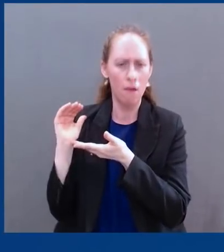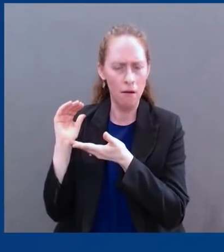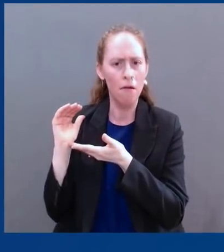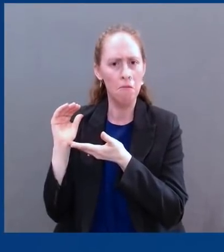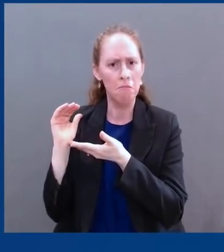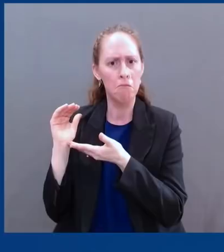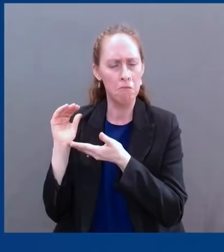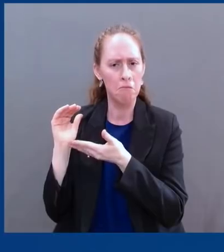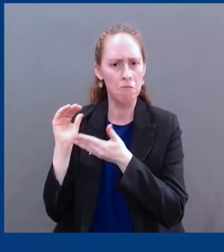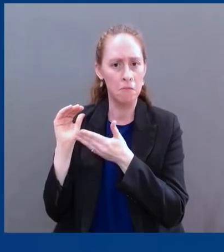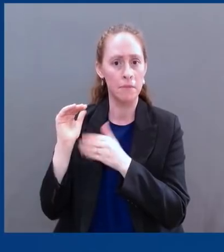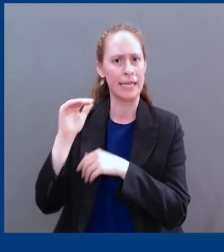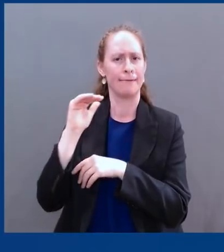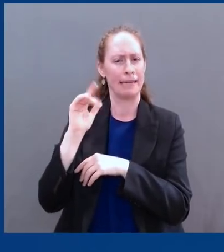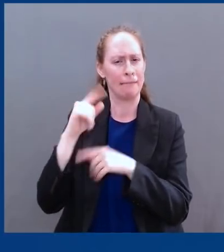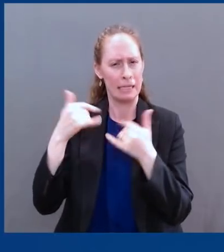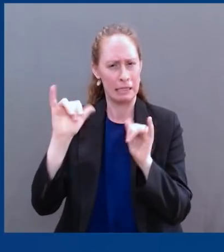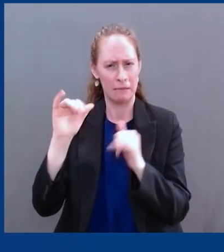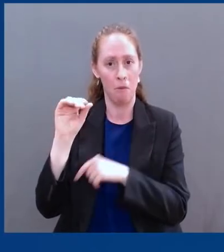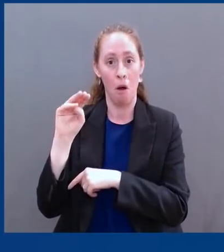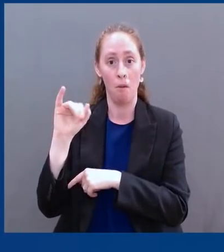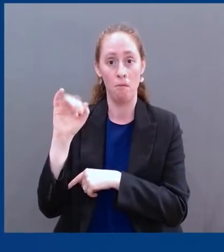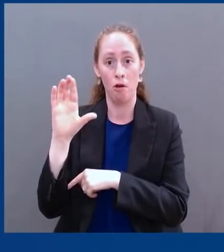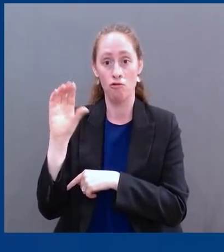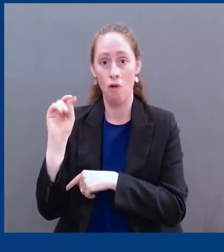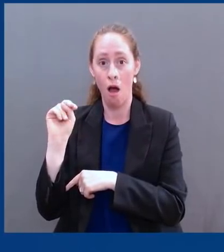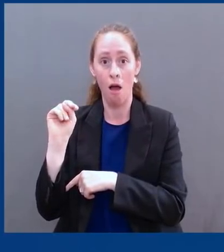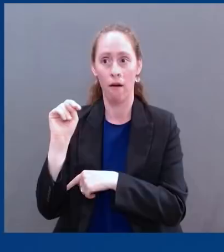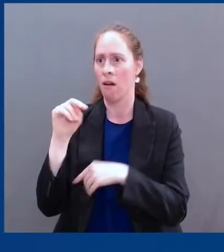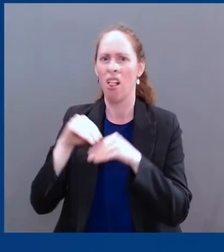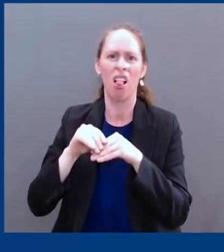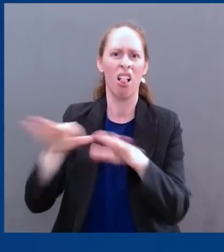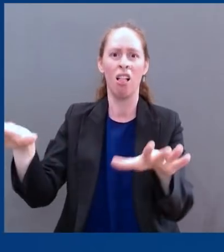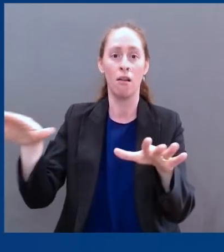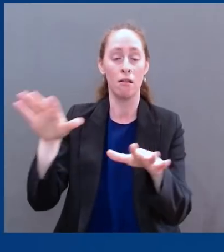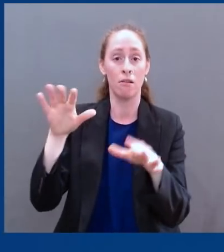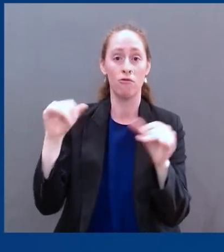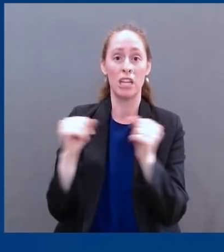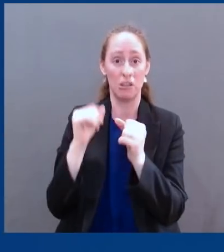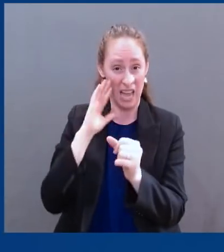And how are you defining, you know, the trans- -- community transmission levels